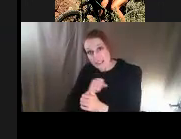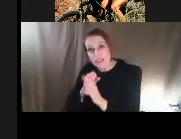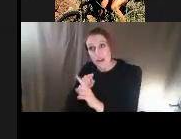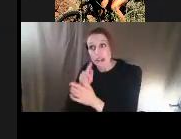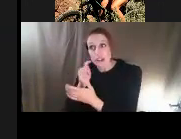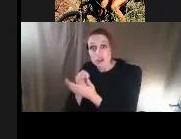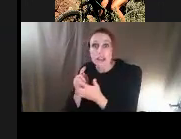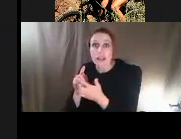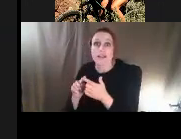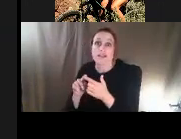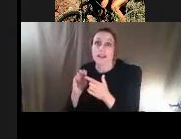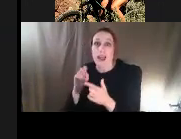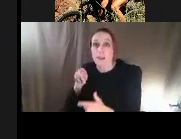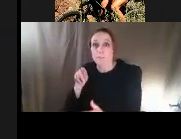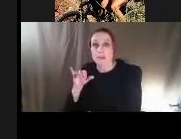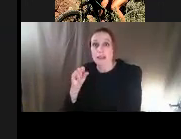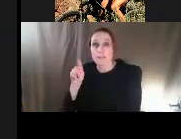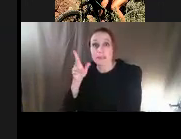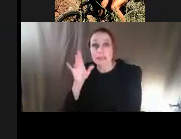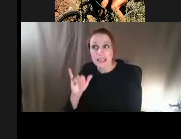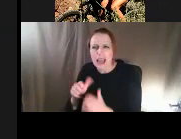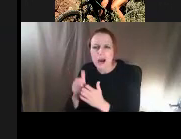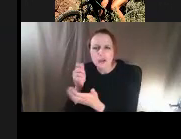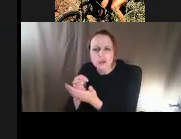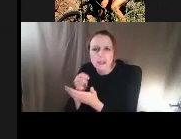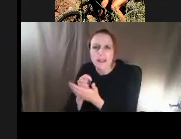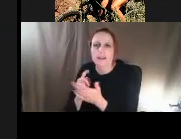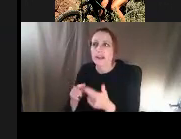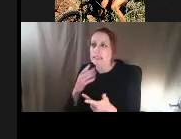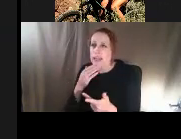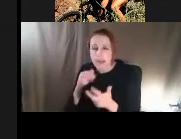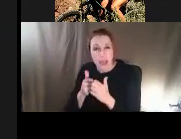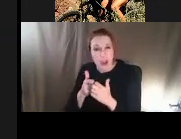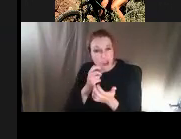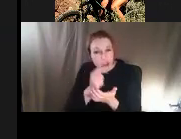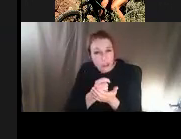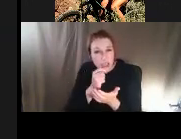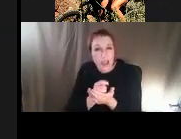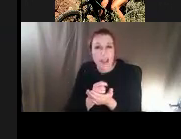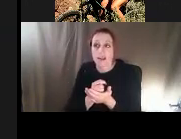diabetes might be treated and how it's viewed within that culture.